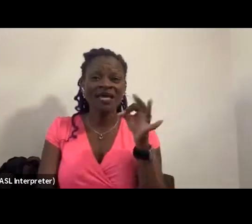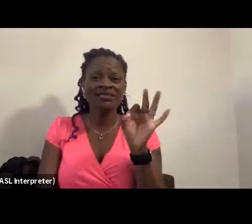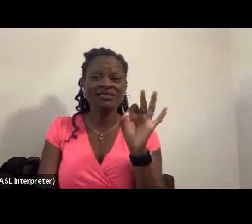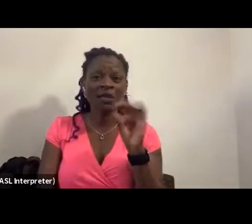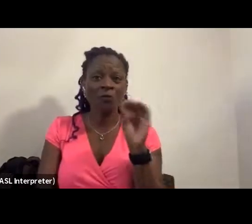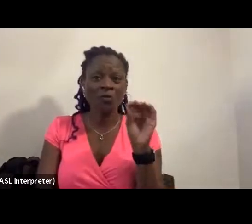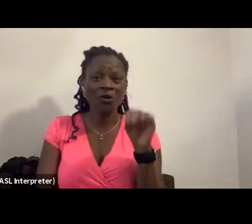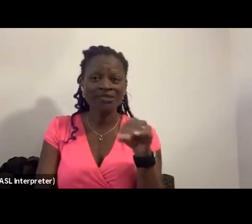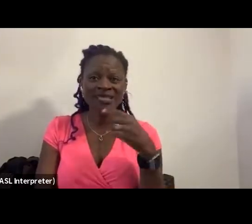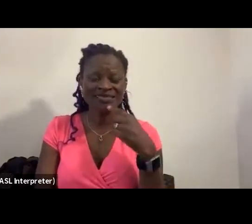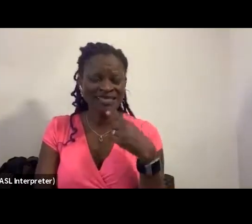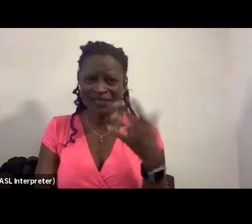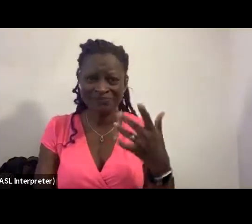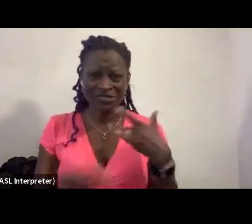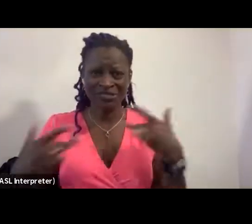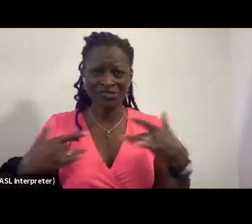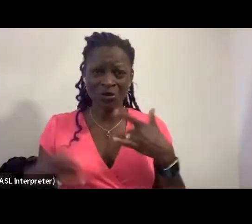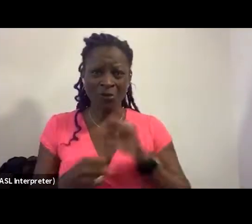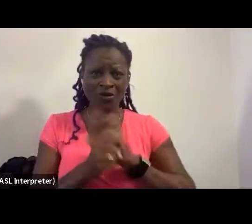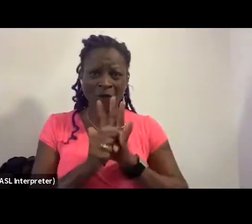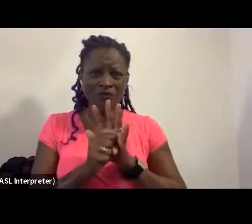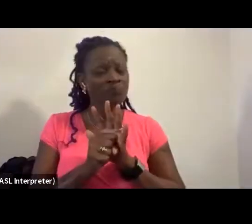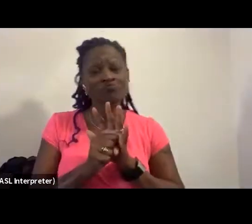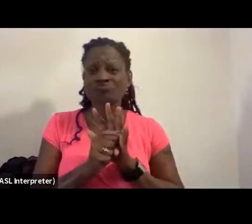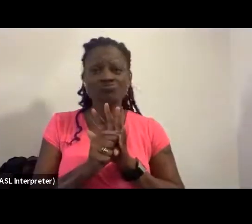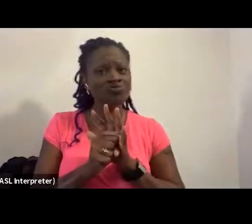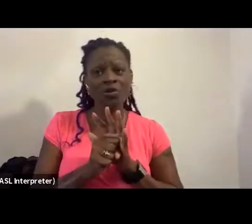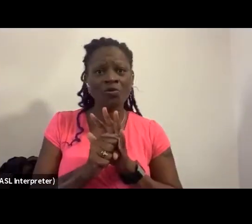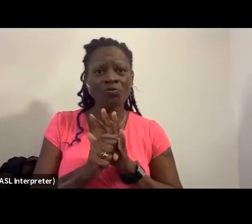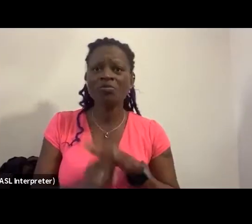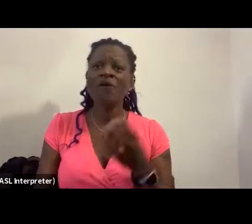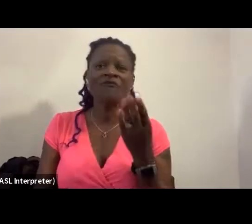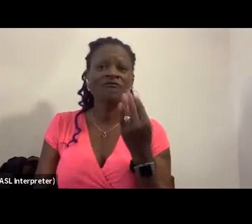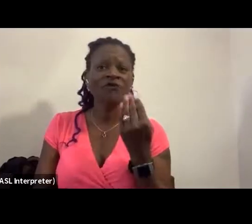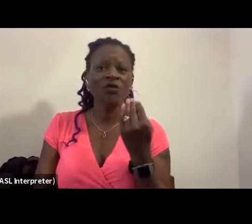about covid 14 percent said they're already healthy